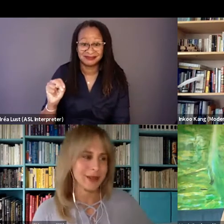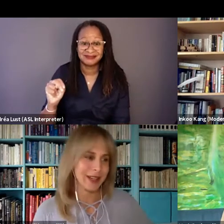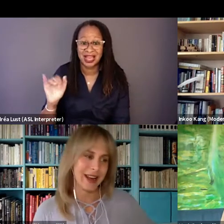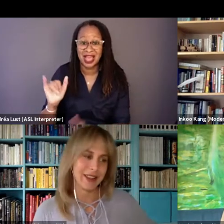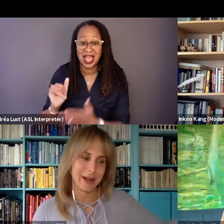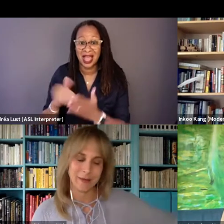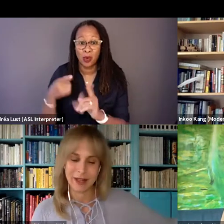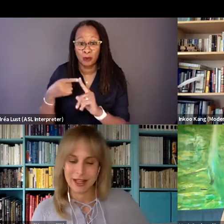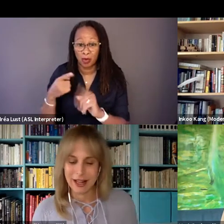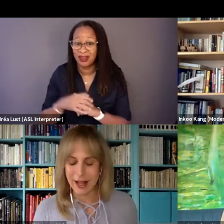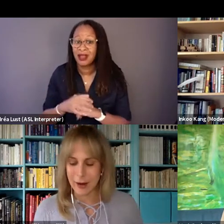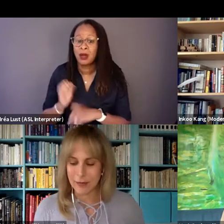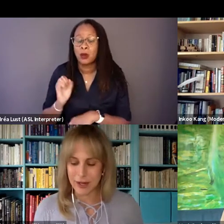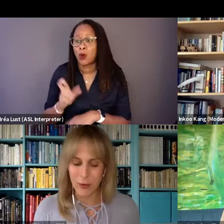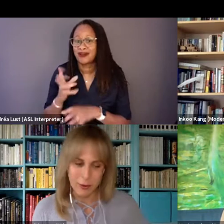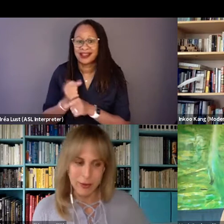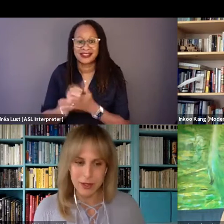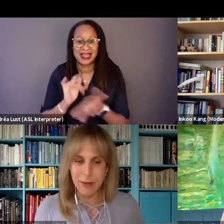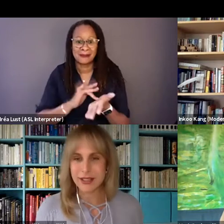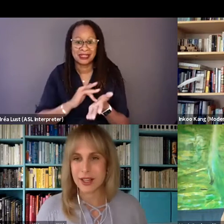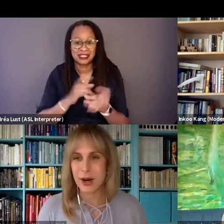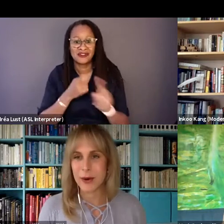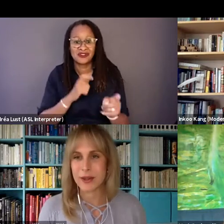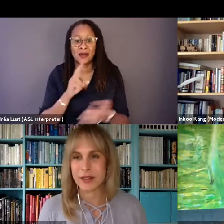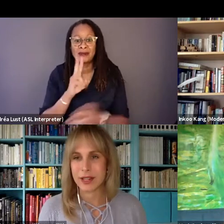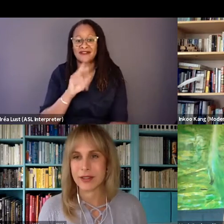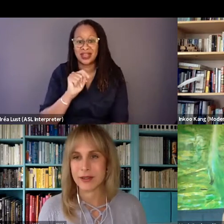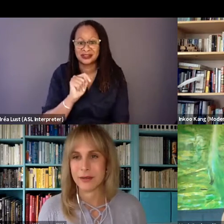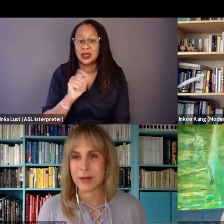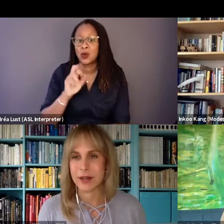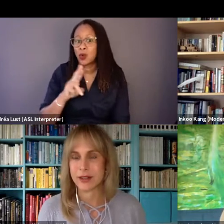or getting hormones in Mexico and medical surgeries,